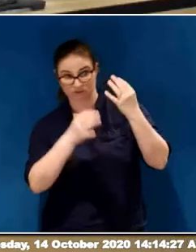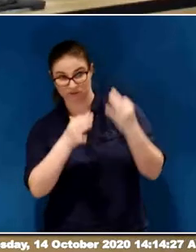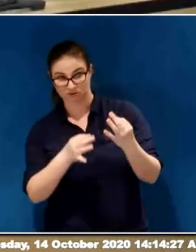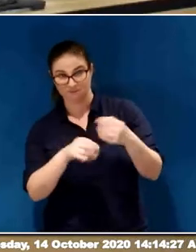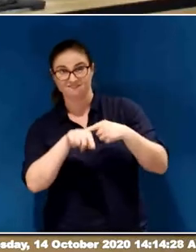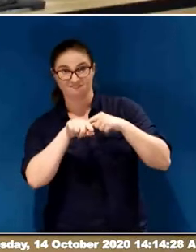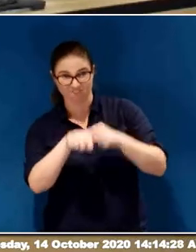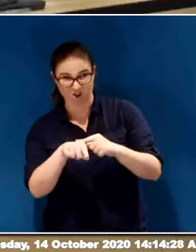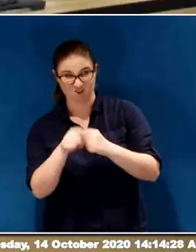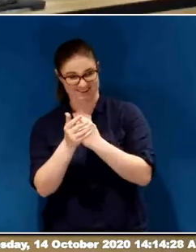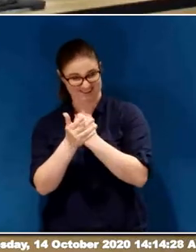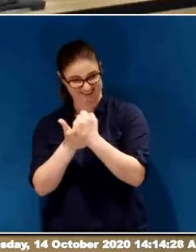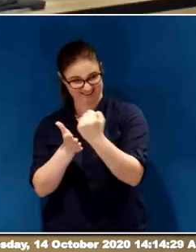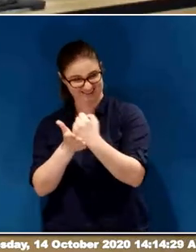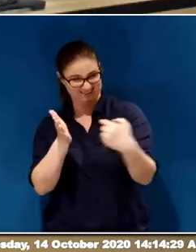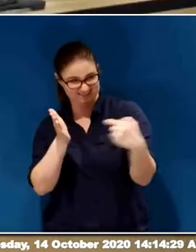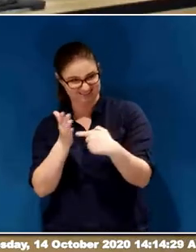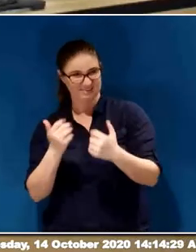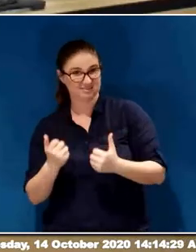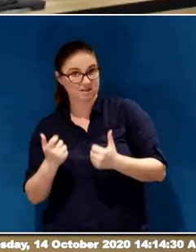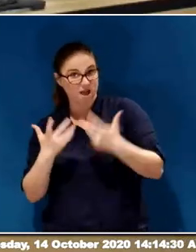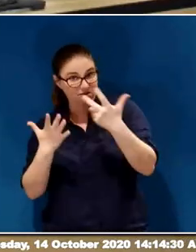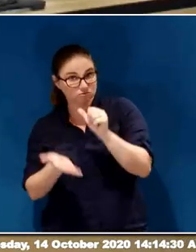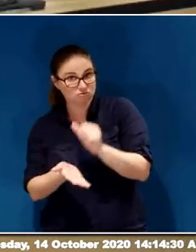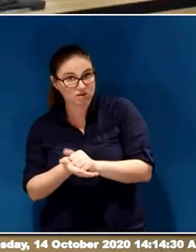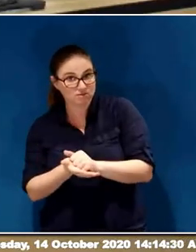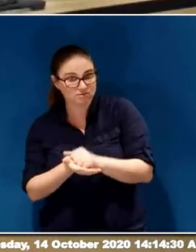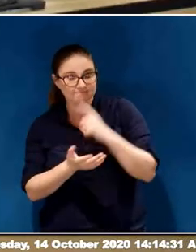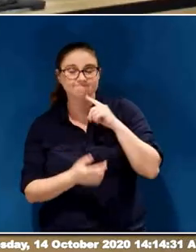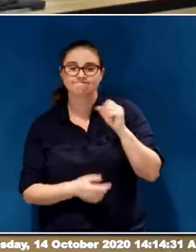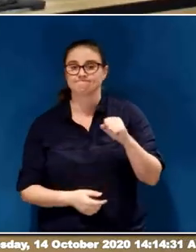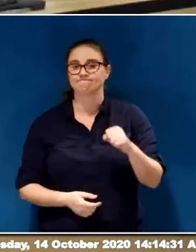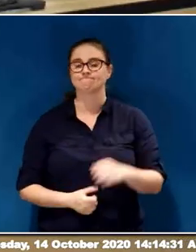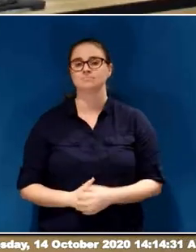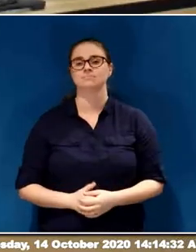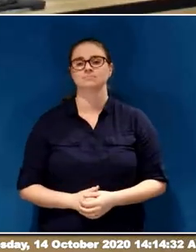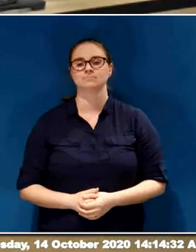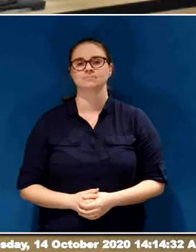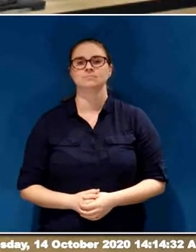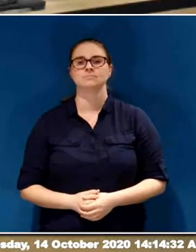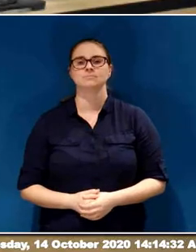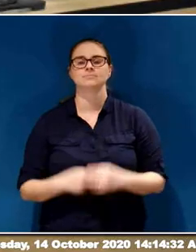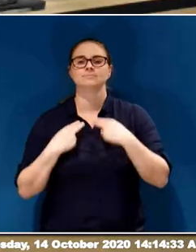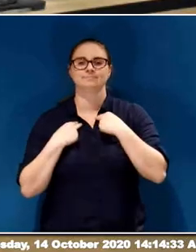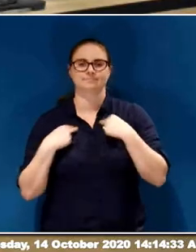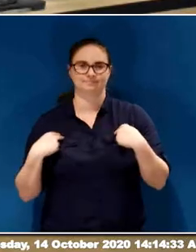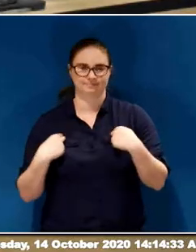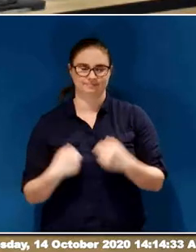Again, your statement sets out in some detail what might be regarded as